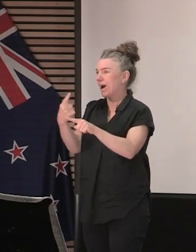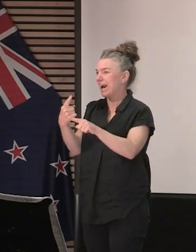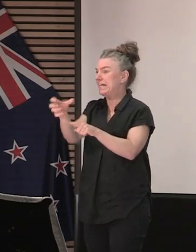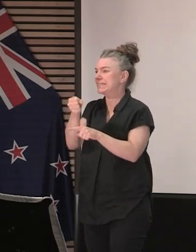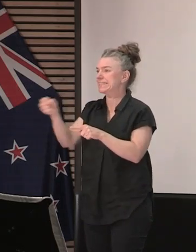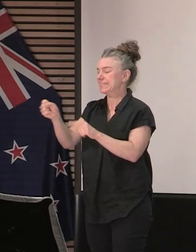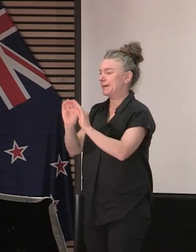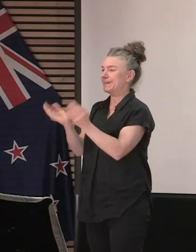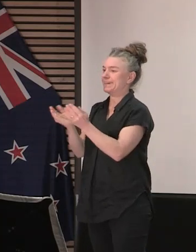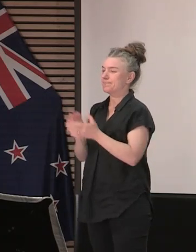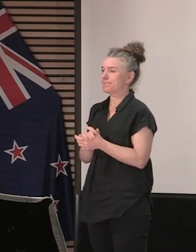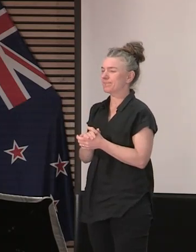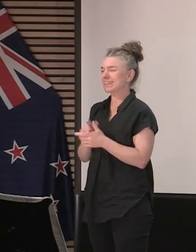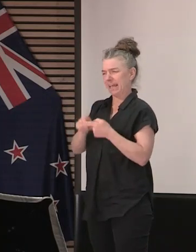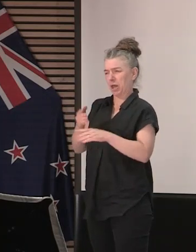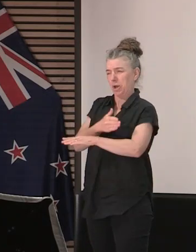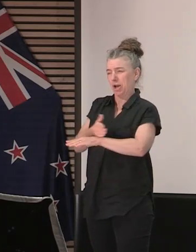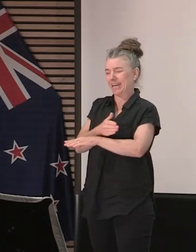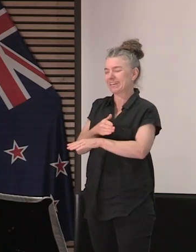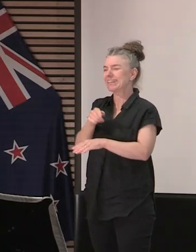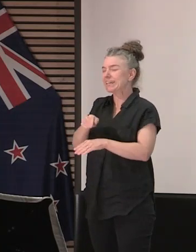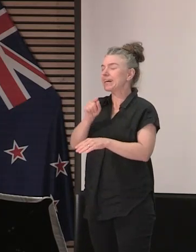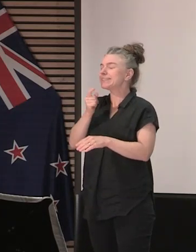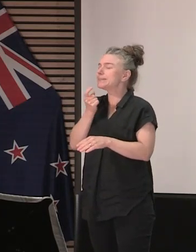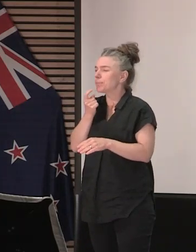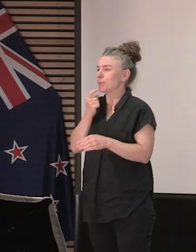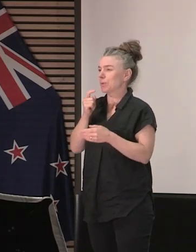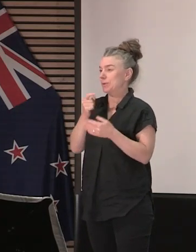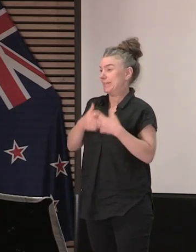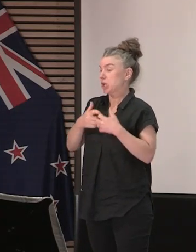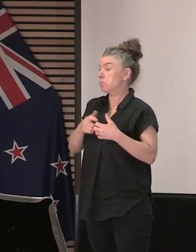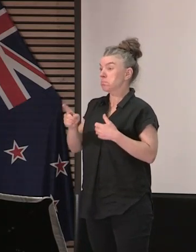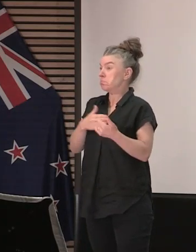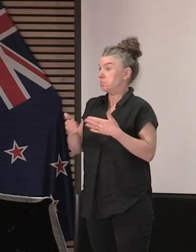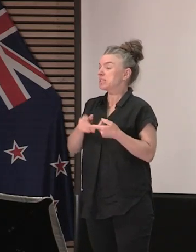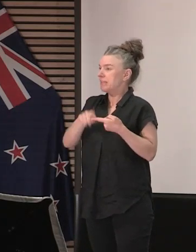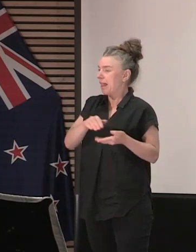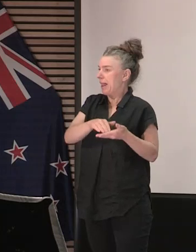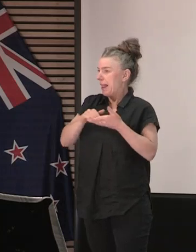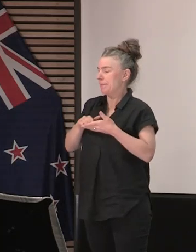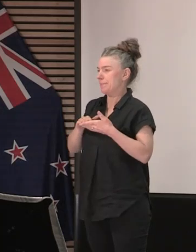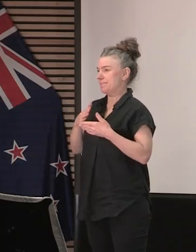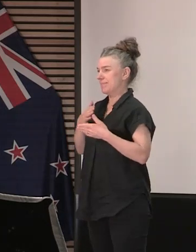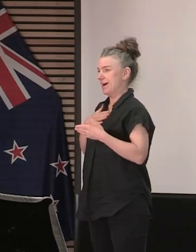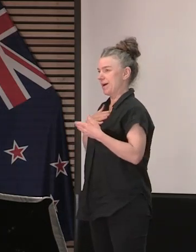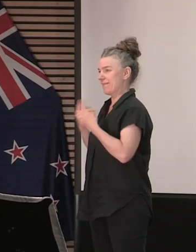Itwill have basic functionality, but even that will beimportant as it will helpupdate our national healthdatabase with user contactdetails.